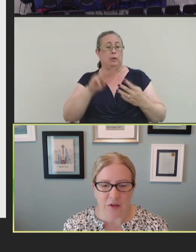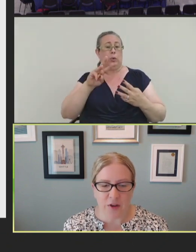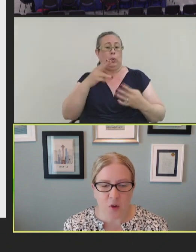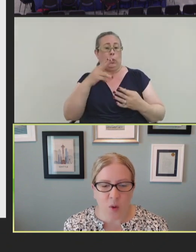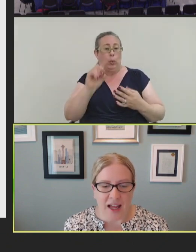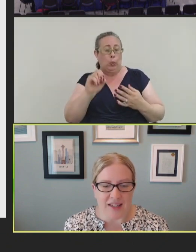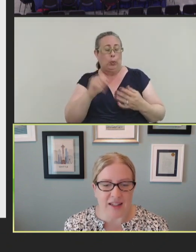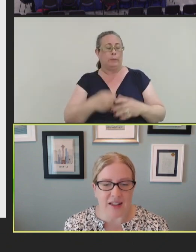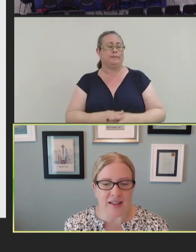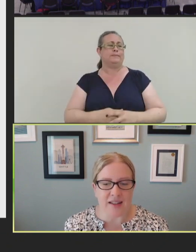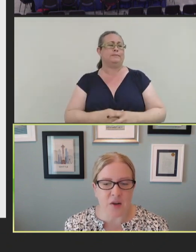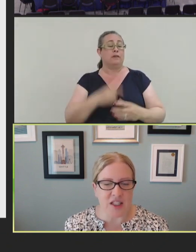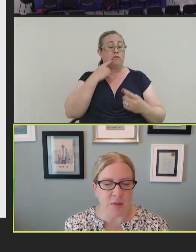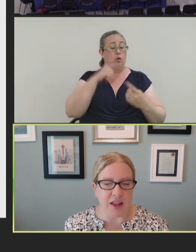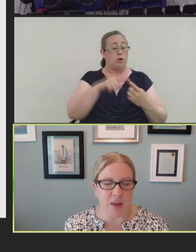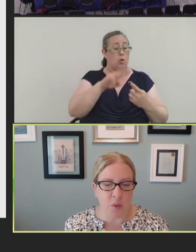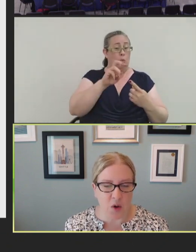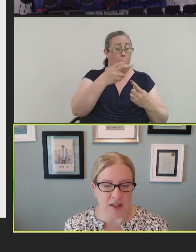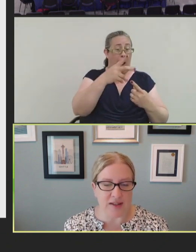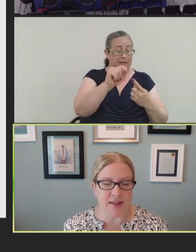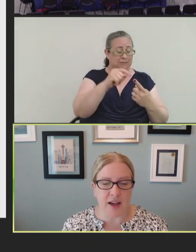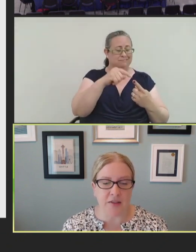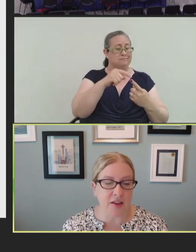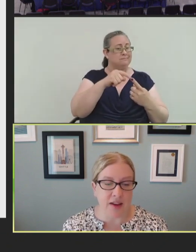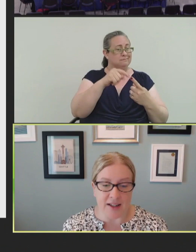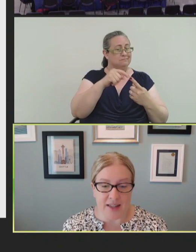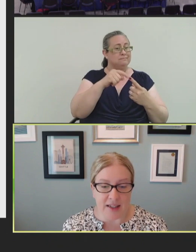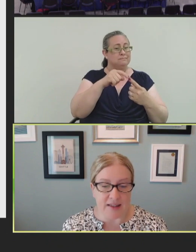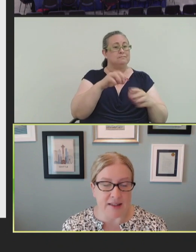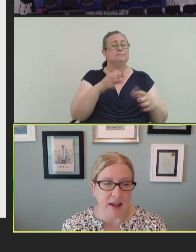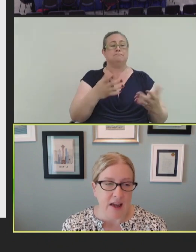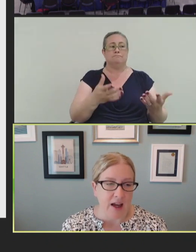For the what, this is going to be the importance of the vaccines,